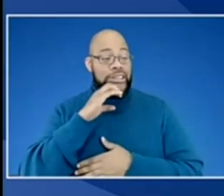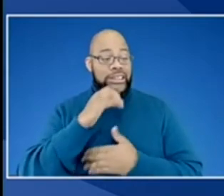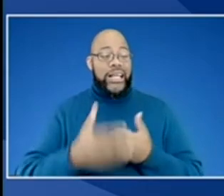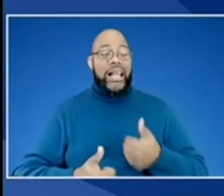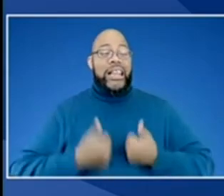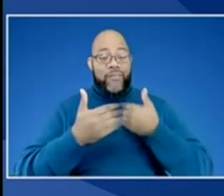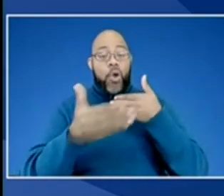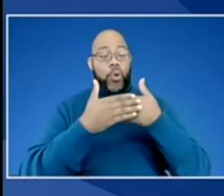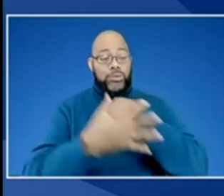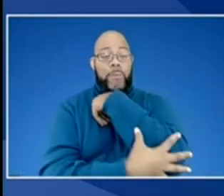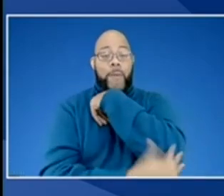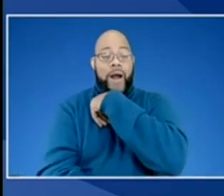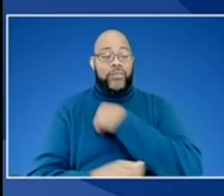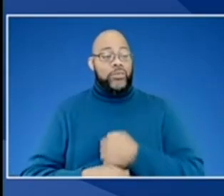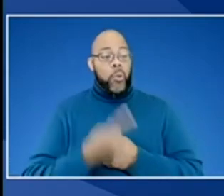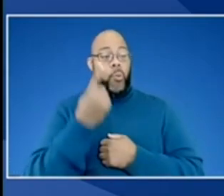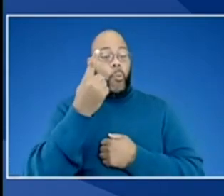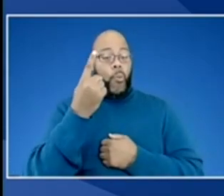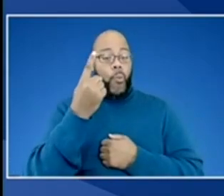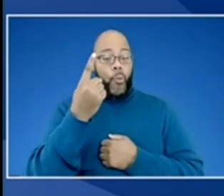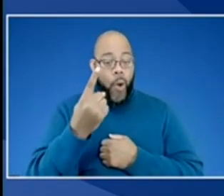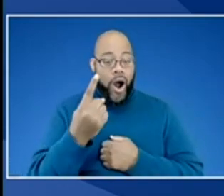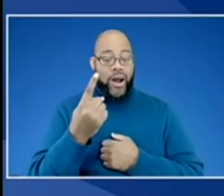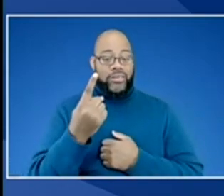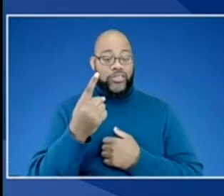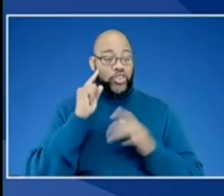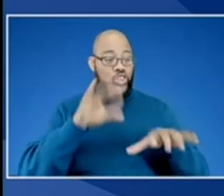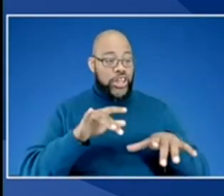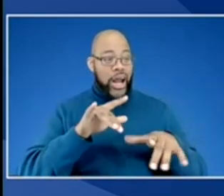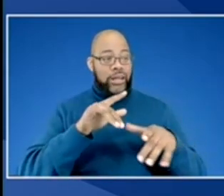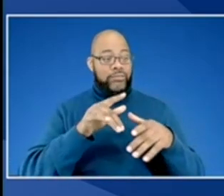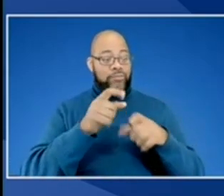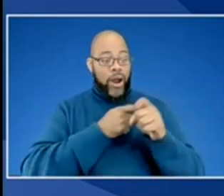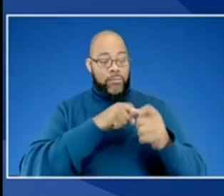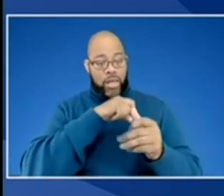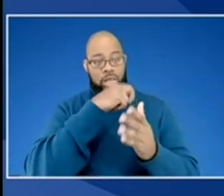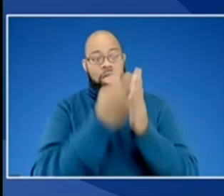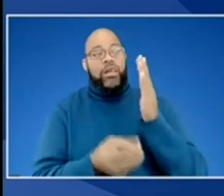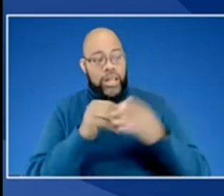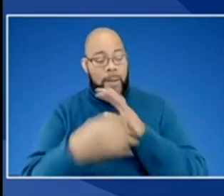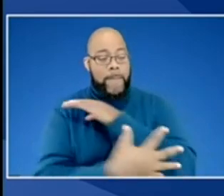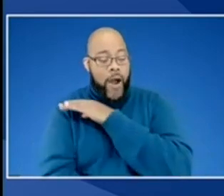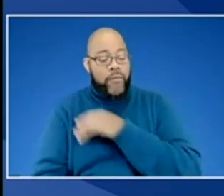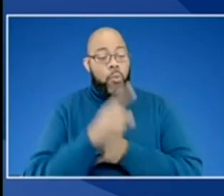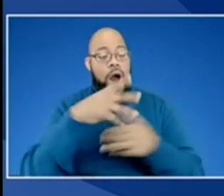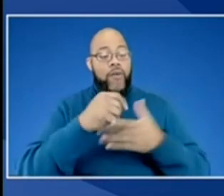They're just one shot away from falling into poverty. About one out of three seniors rely on